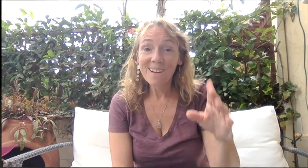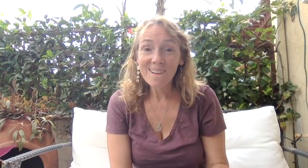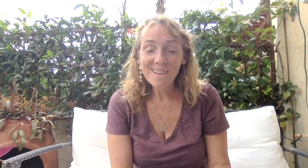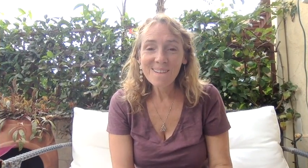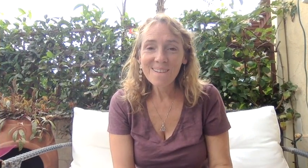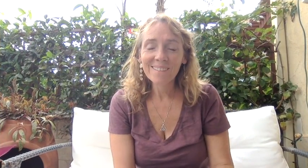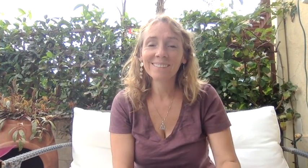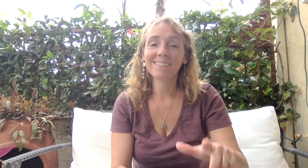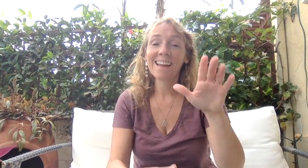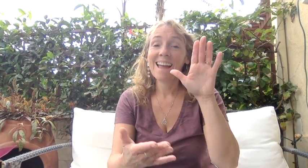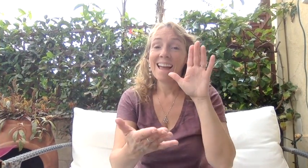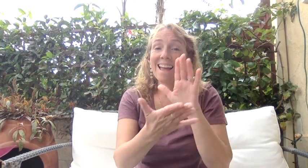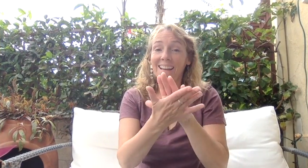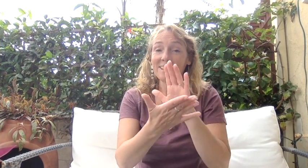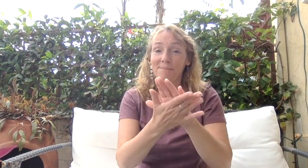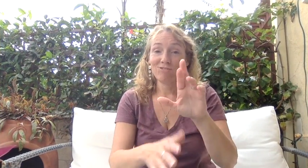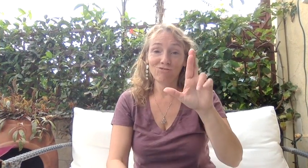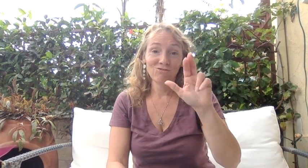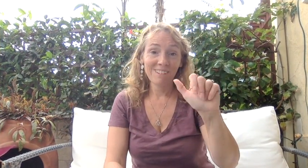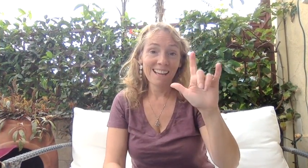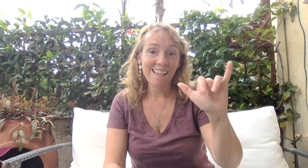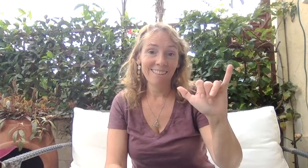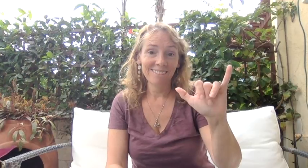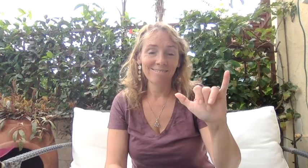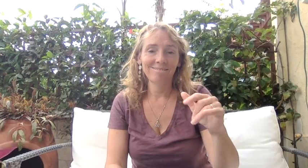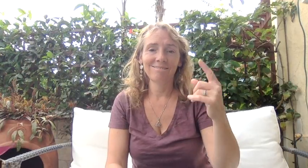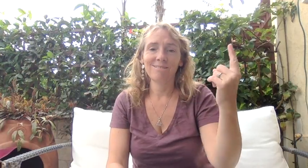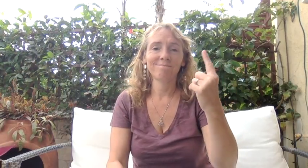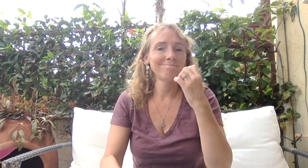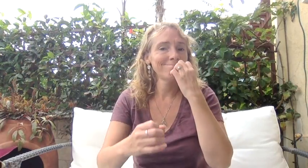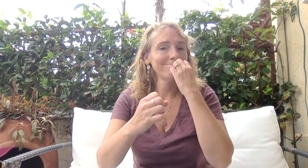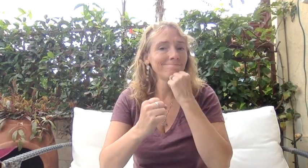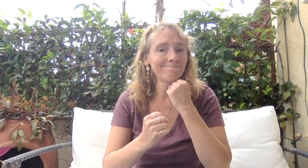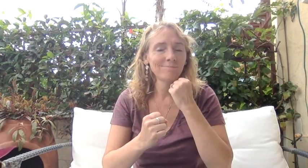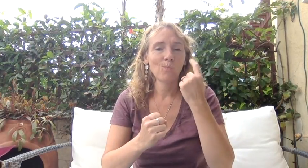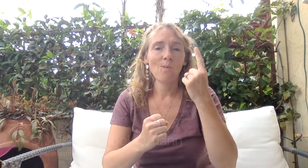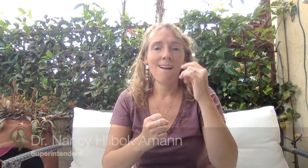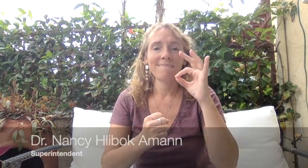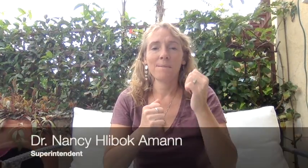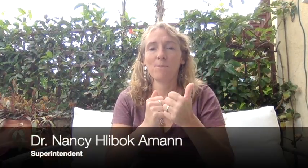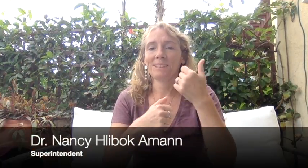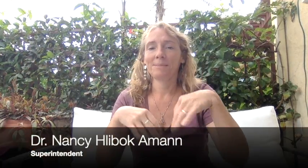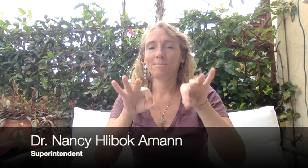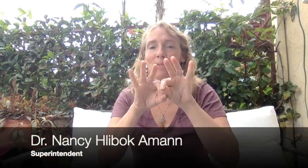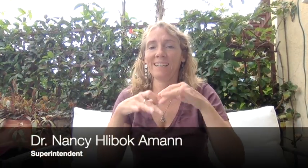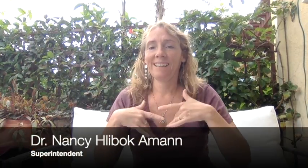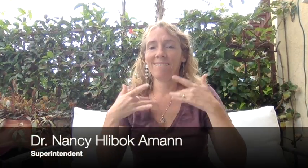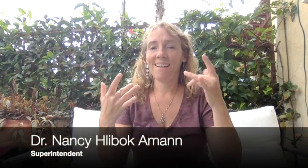Hello are academic rally is one of the most valued events of our